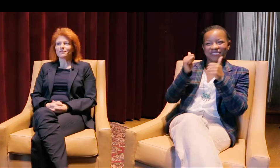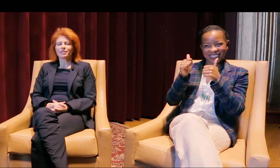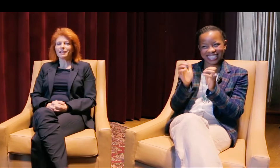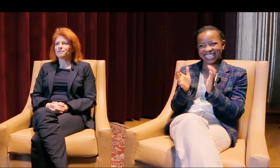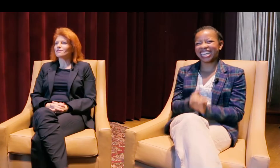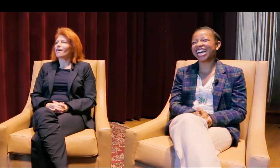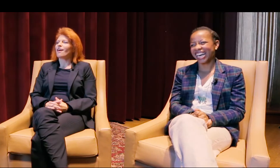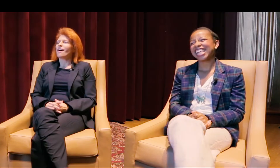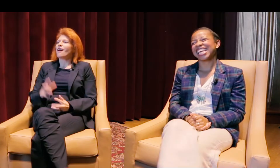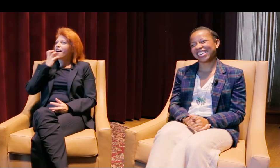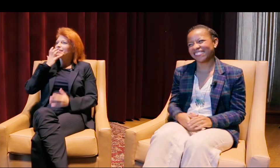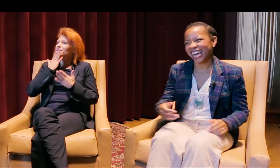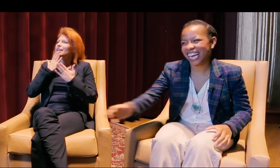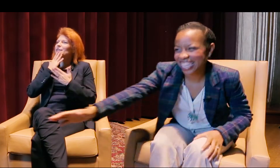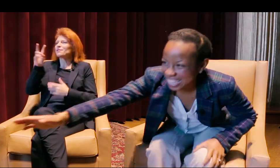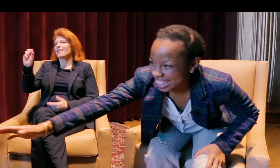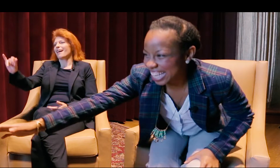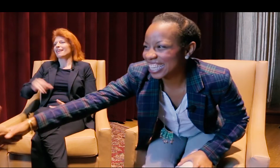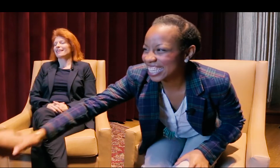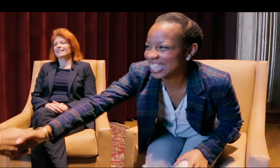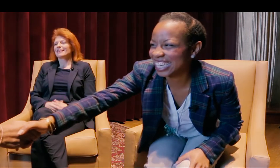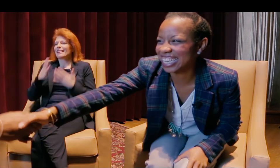Awesome . Thank you, Vai. Thank you.